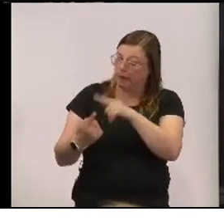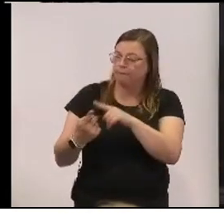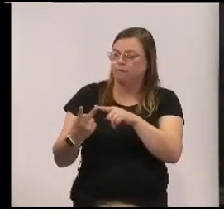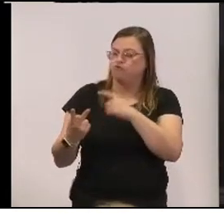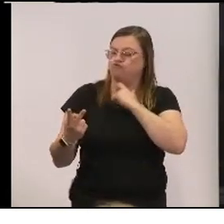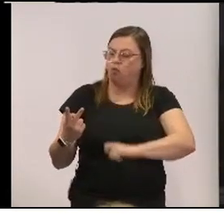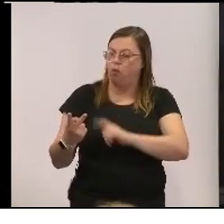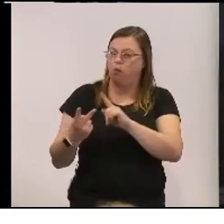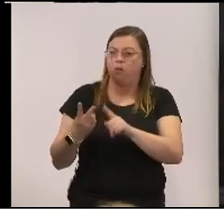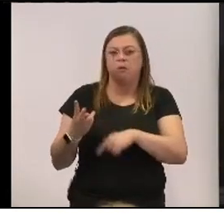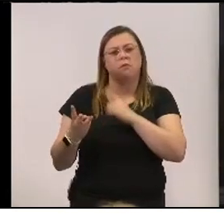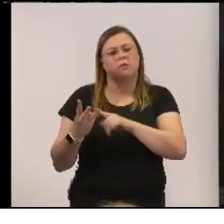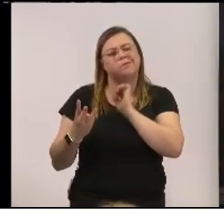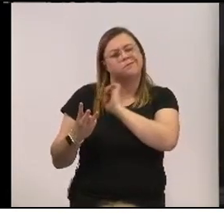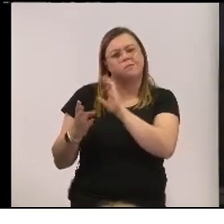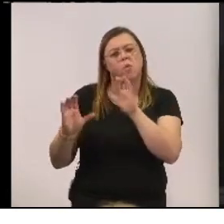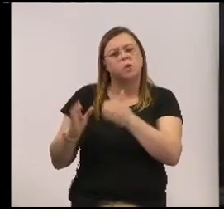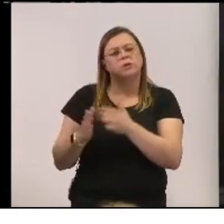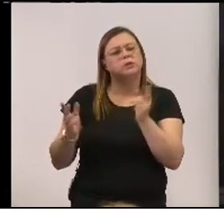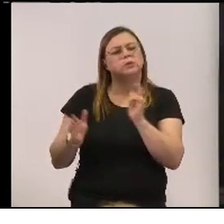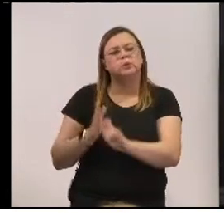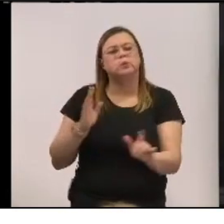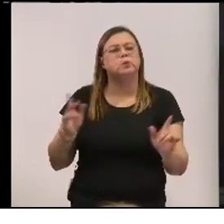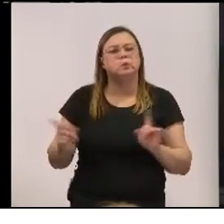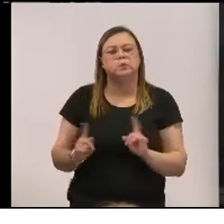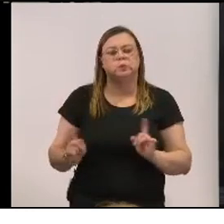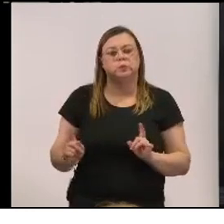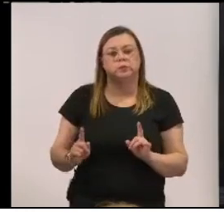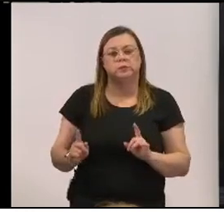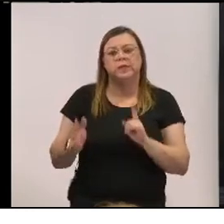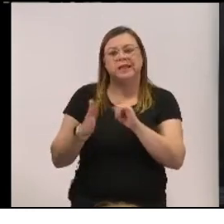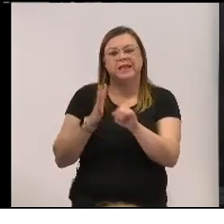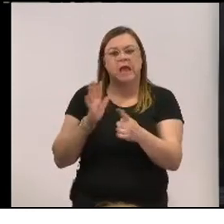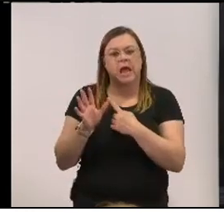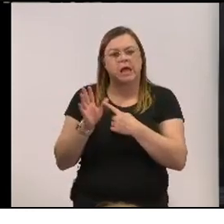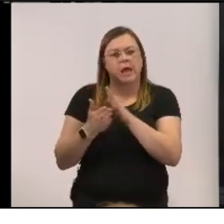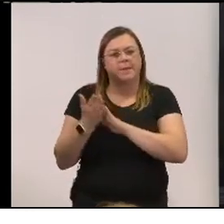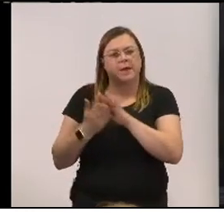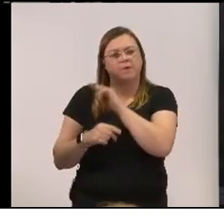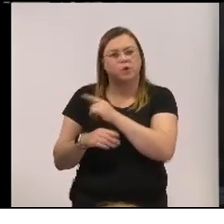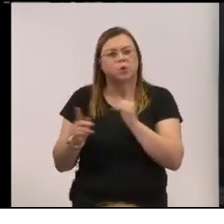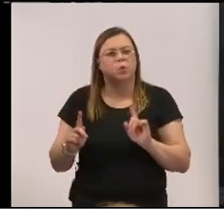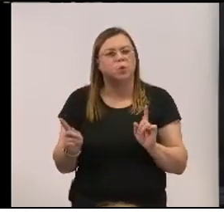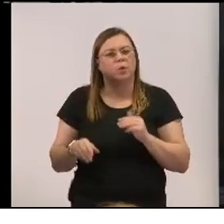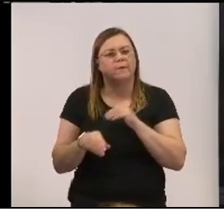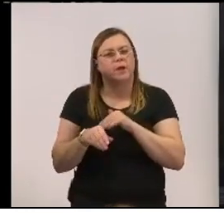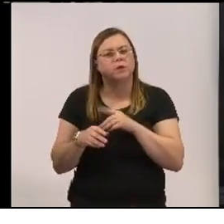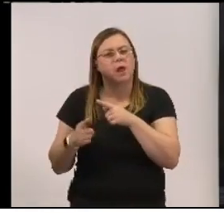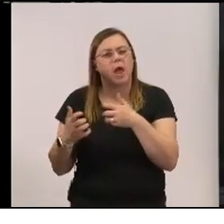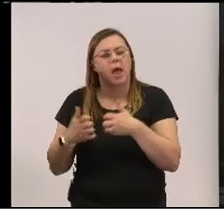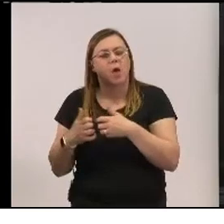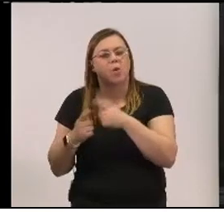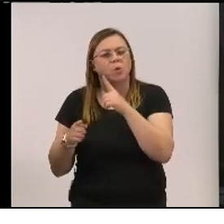what you're doing in your organisation. What does EAA mean for you? What are you doing to prepare?